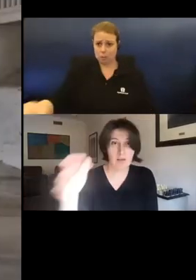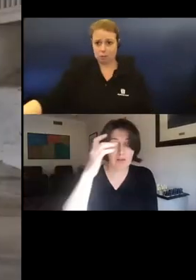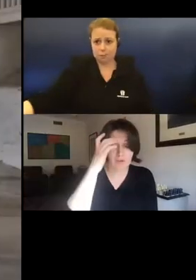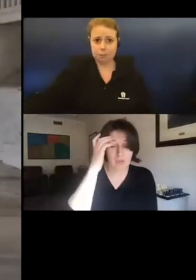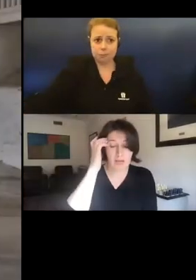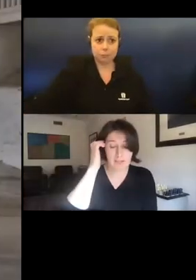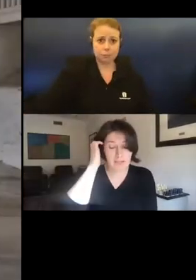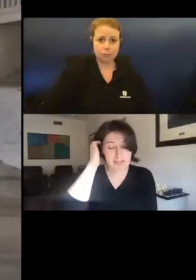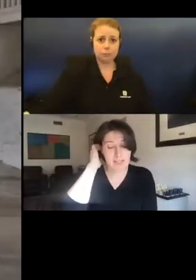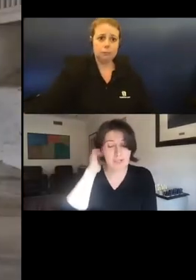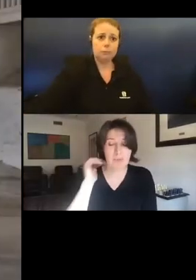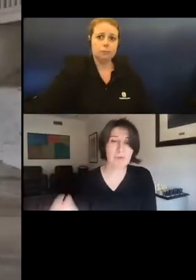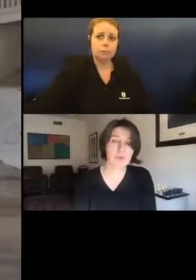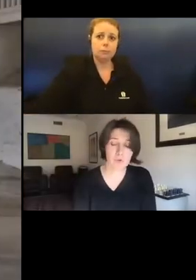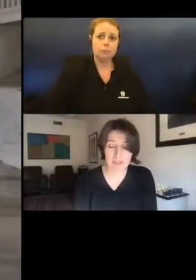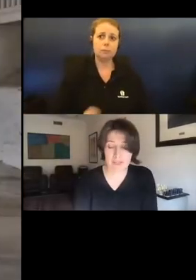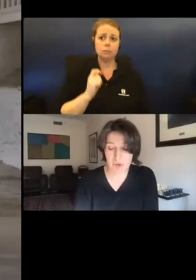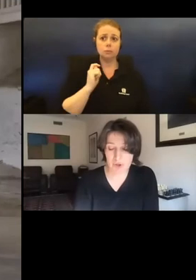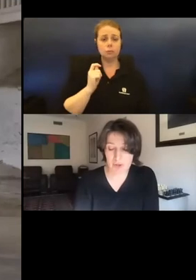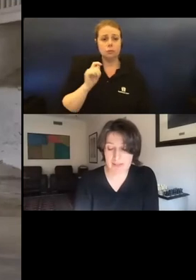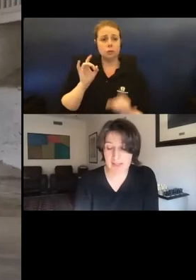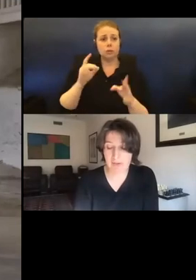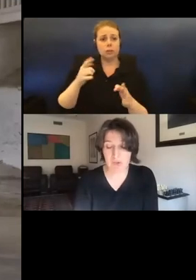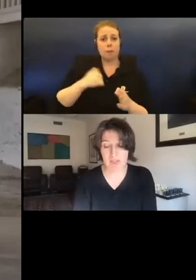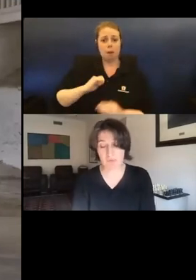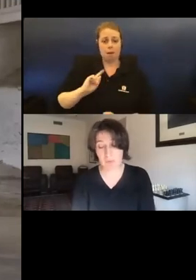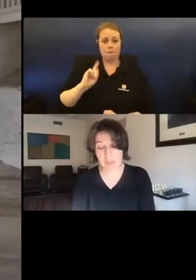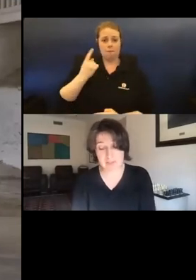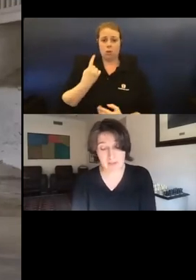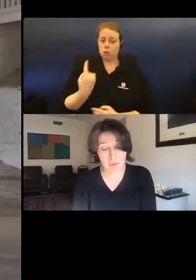soon after i staged my first solo exhibition at the living museum of the west